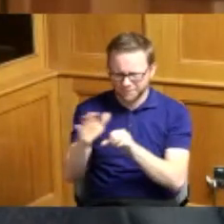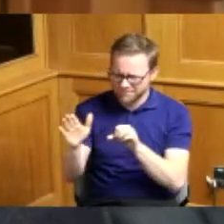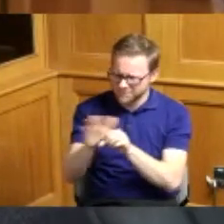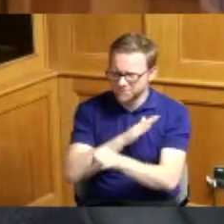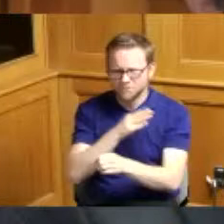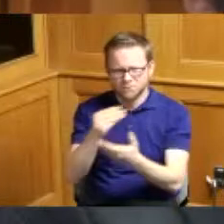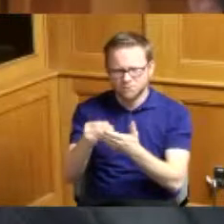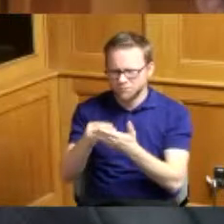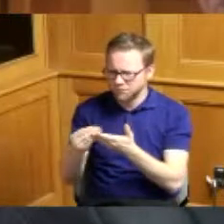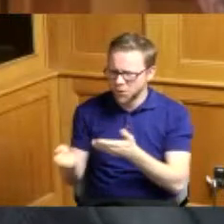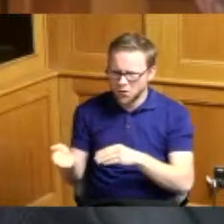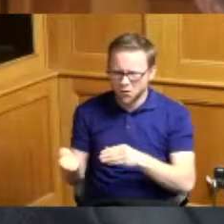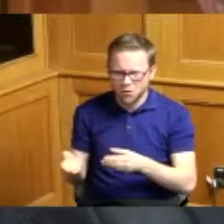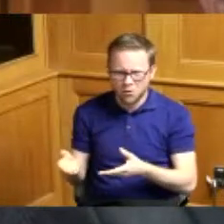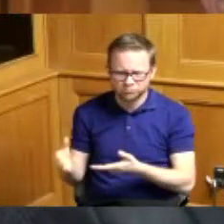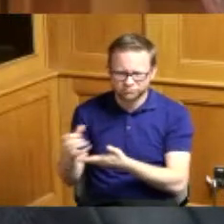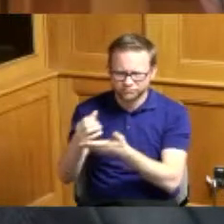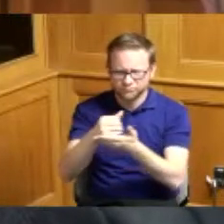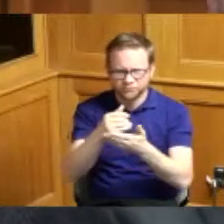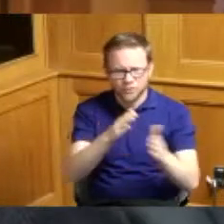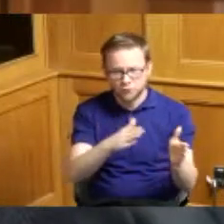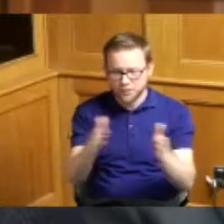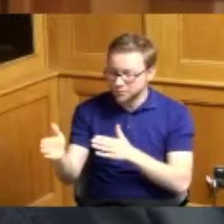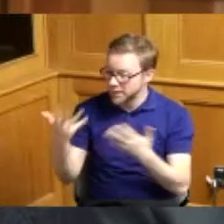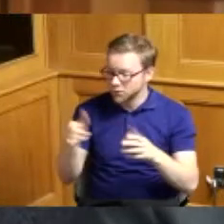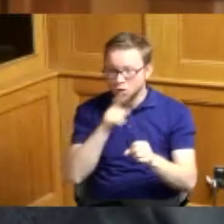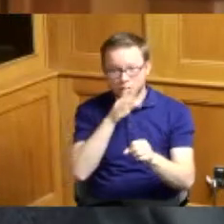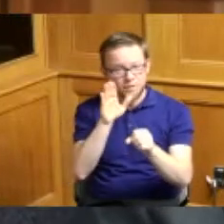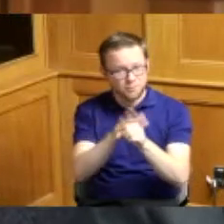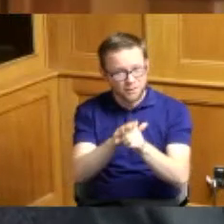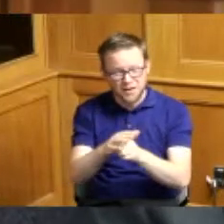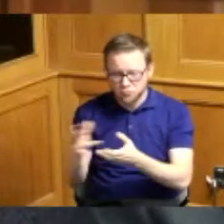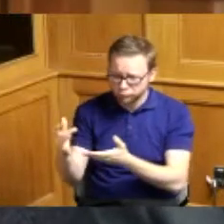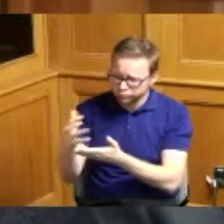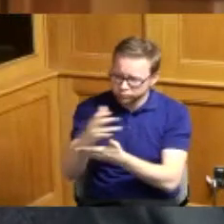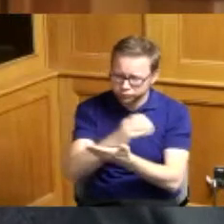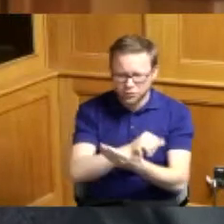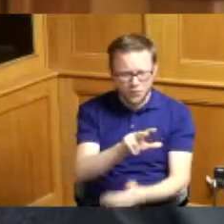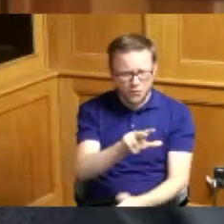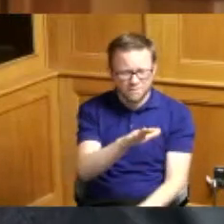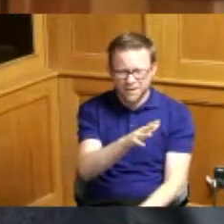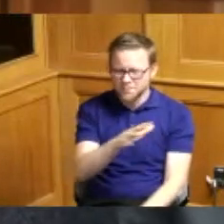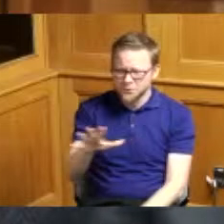we have already pledged to raise 35 to 50 million dollars to support the World Cup and are confident